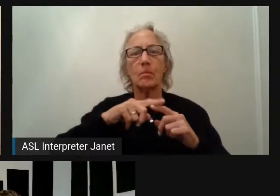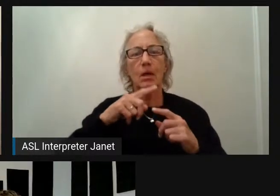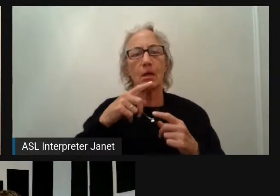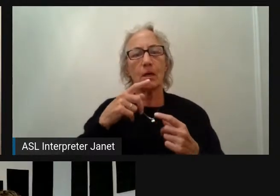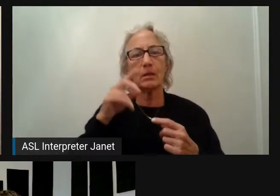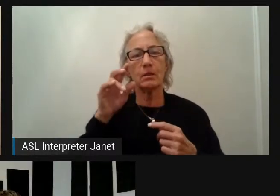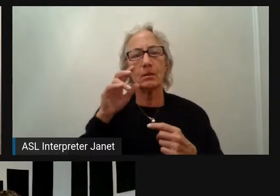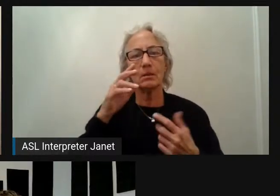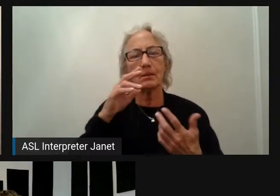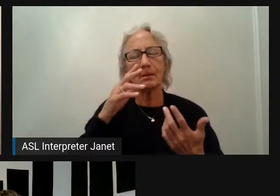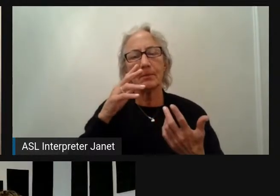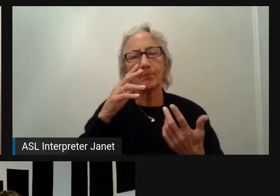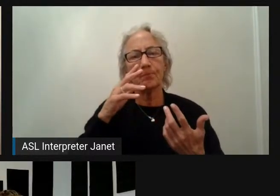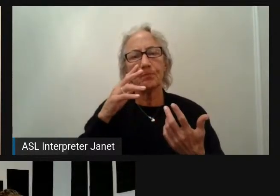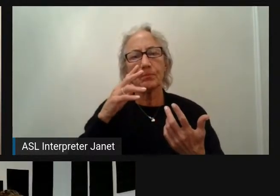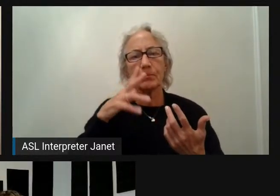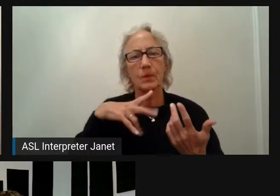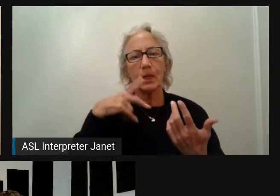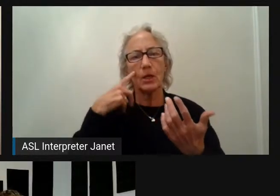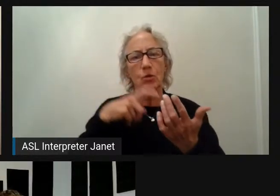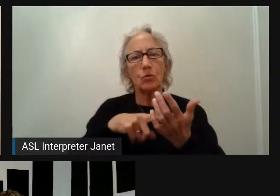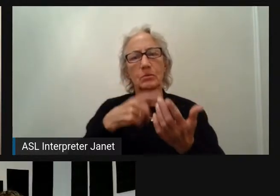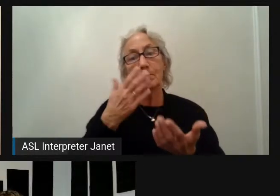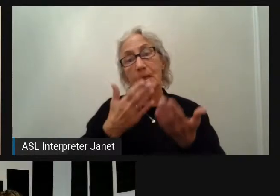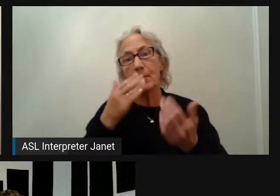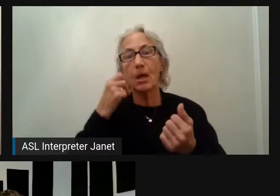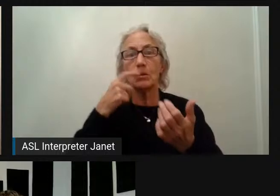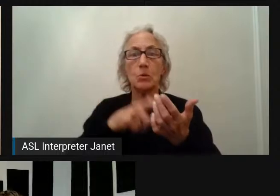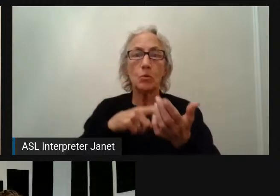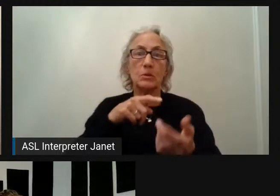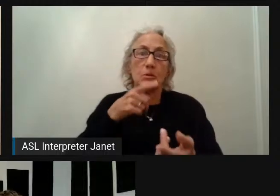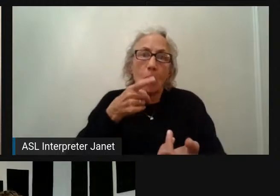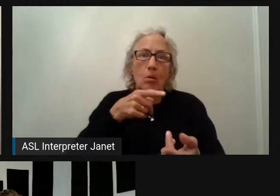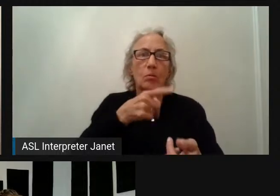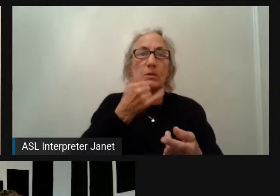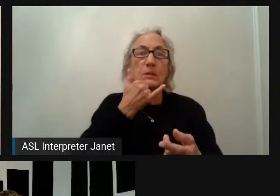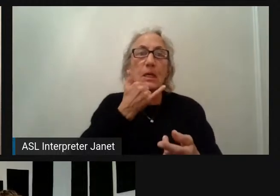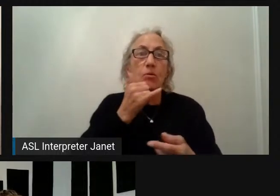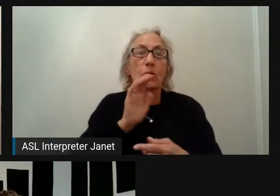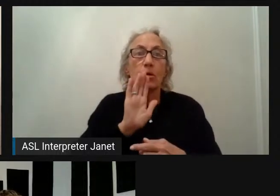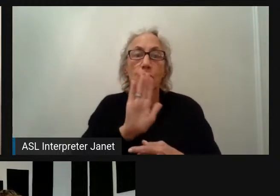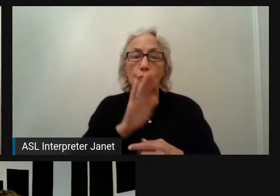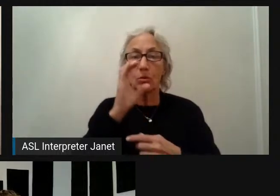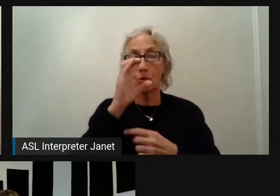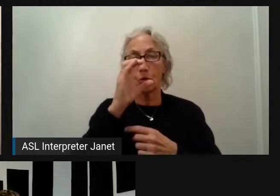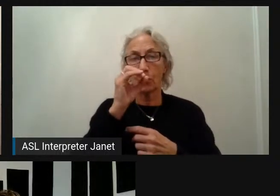alternative text and image was not something that difficult and it is like I won't get a notice that there is an error in your